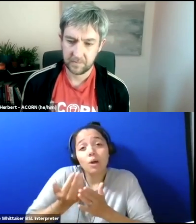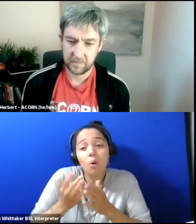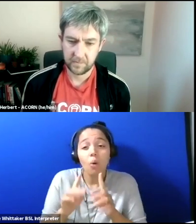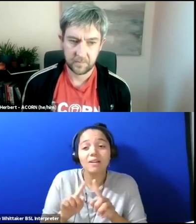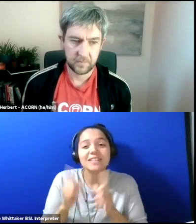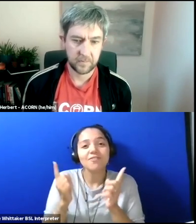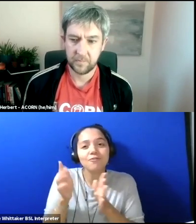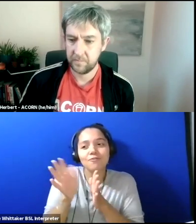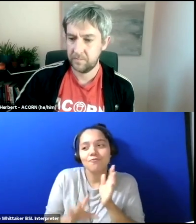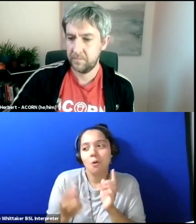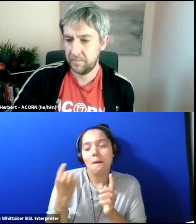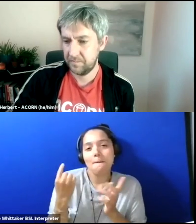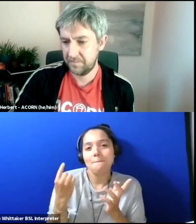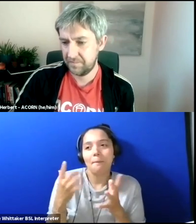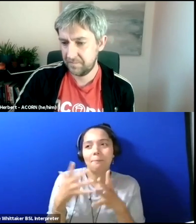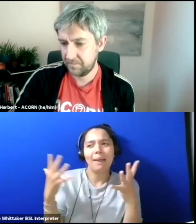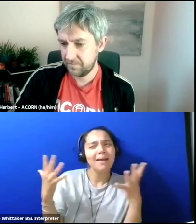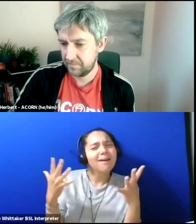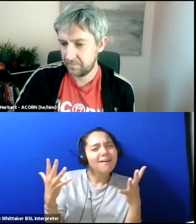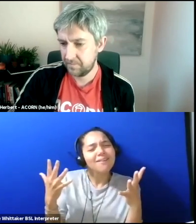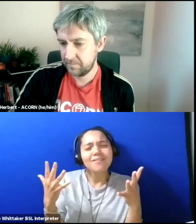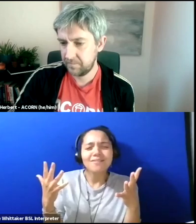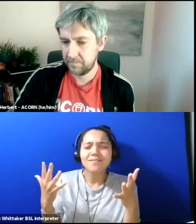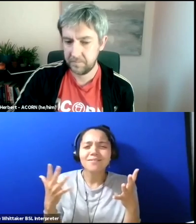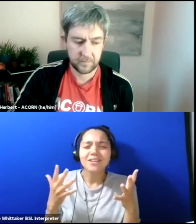from, I guess, bigger trade unions.